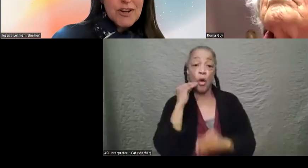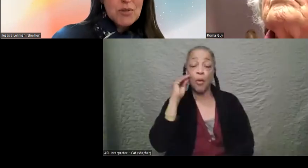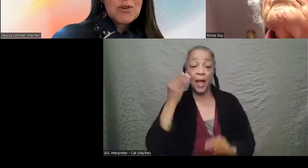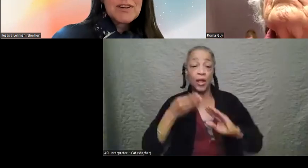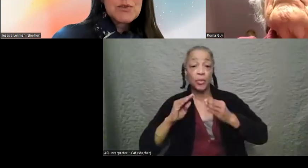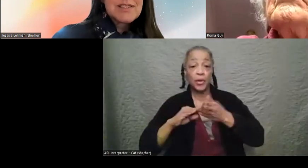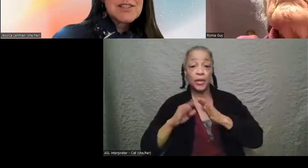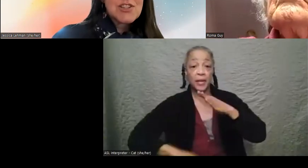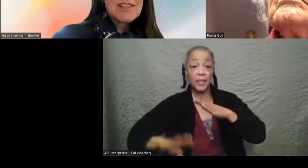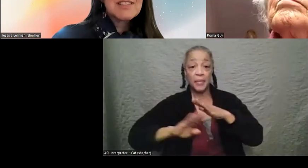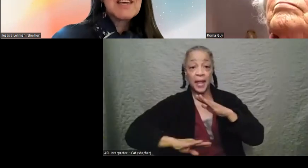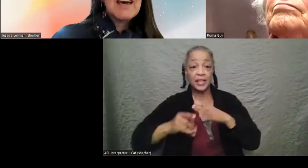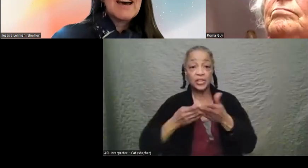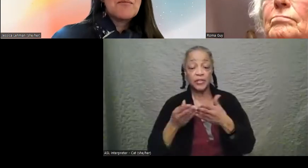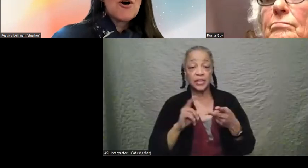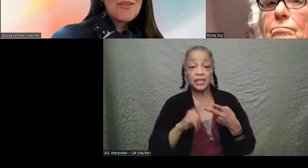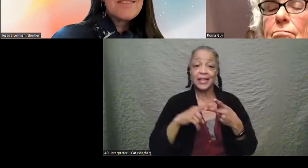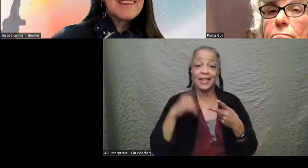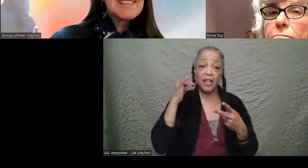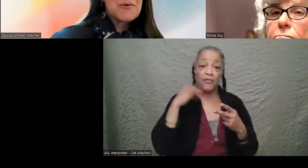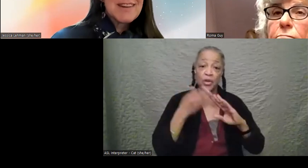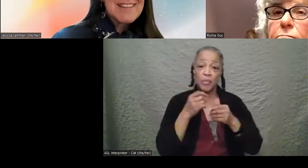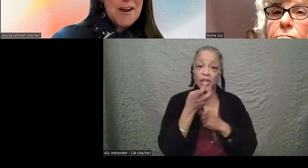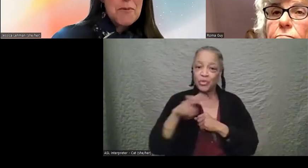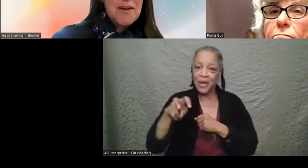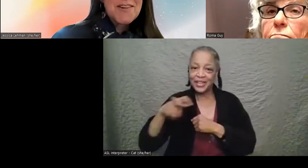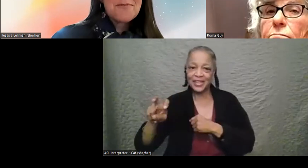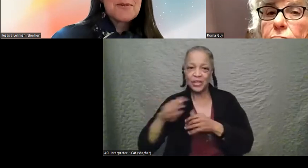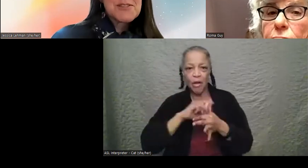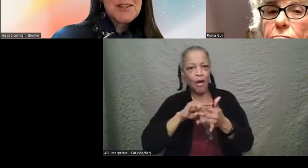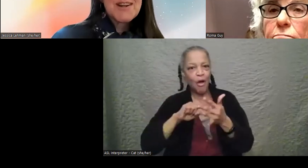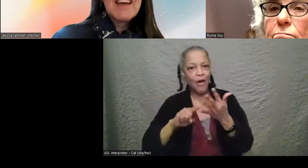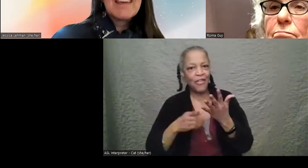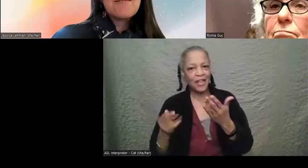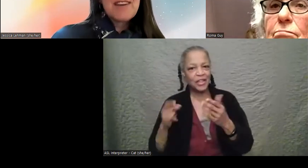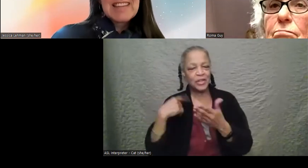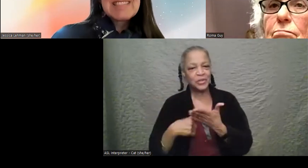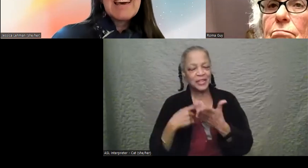California community transitions , all the things that means talk about in a future event